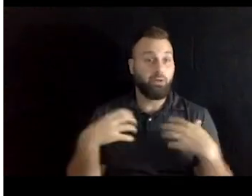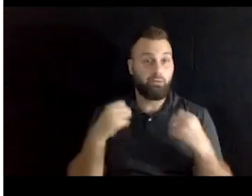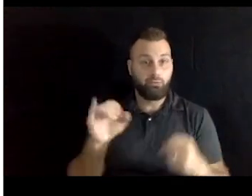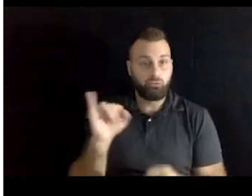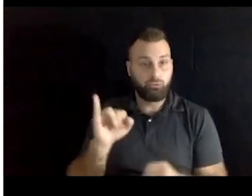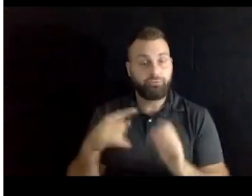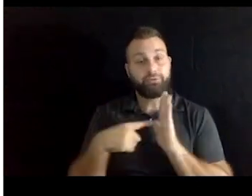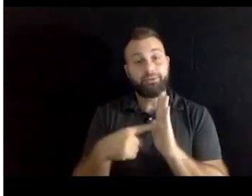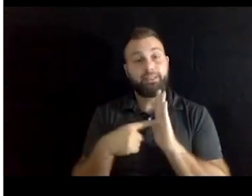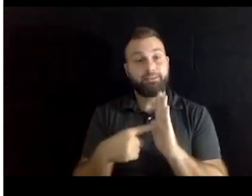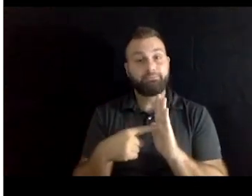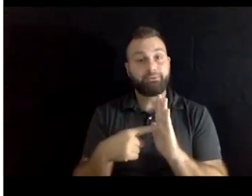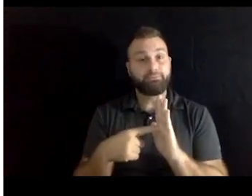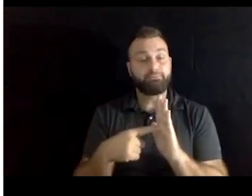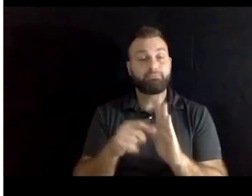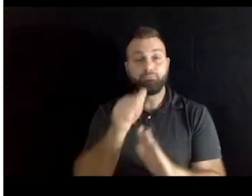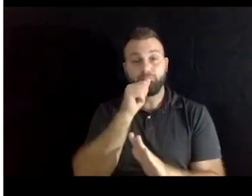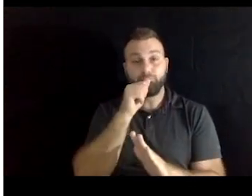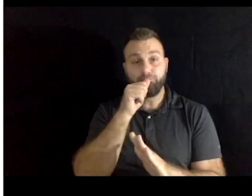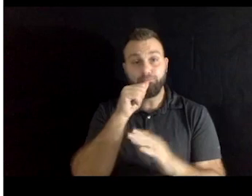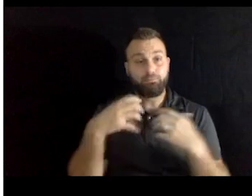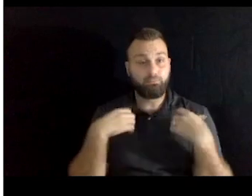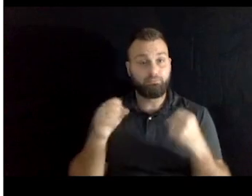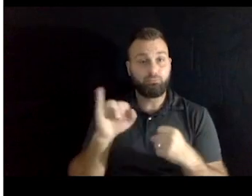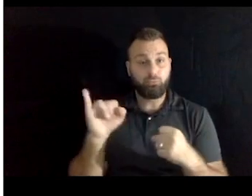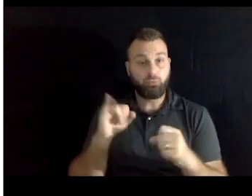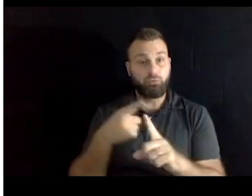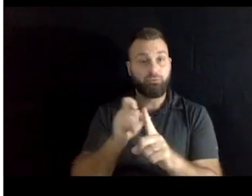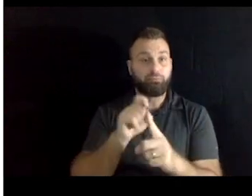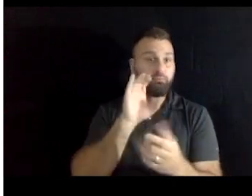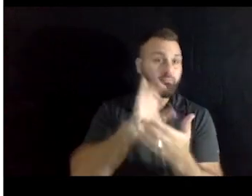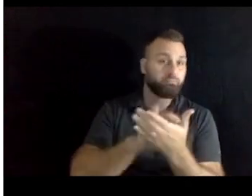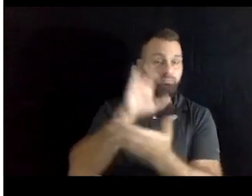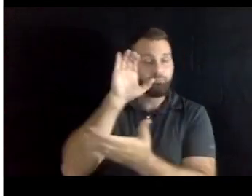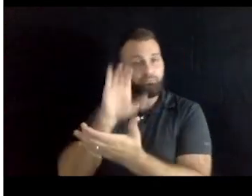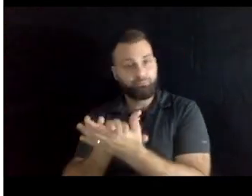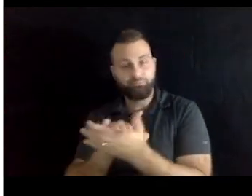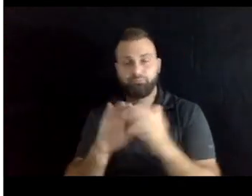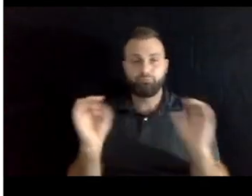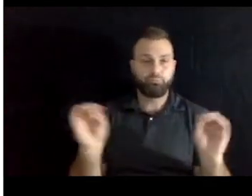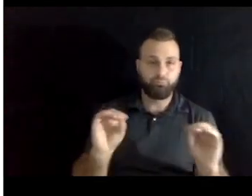other source they didn't have. For example, private health insurance coverage from a spouse.